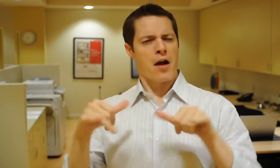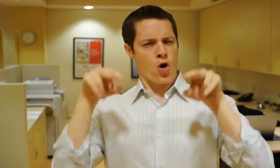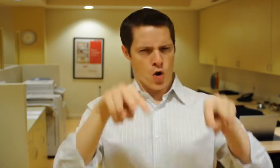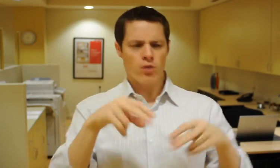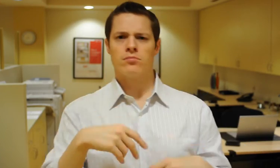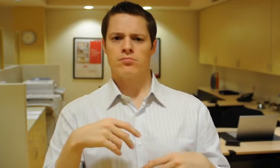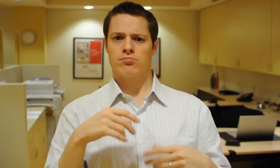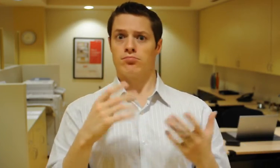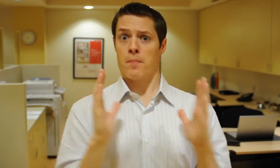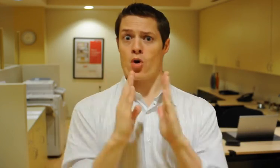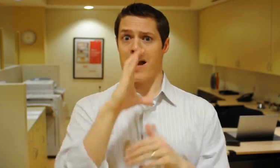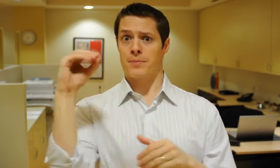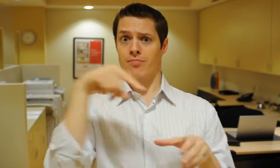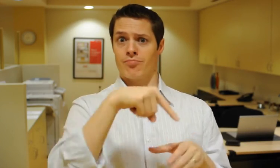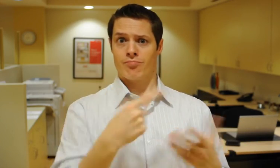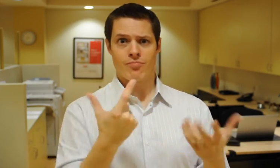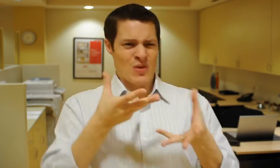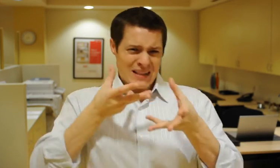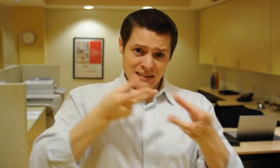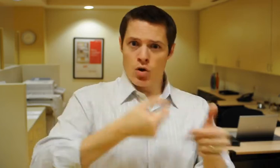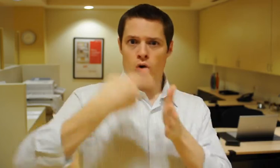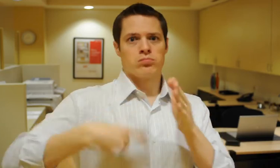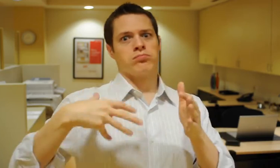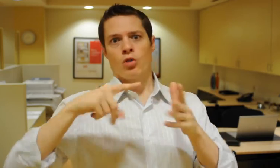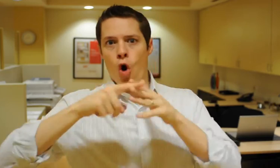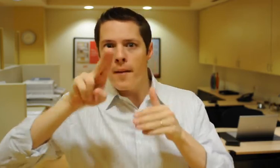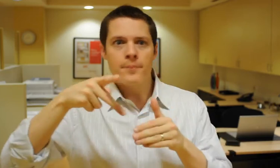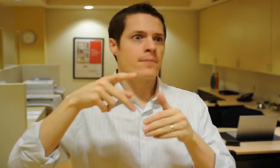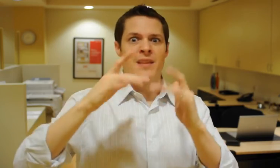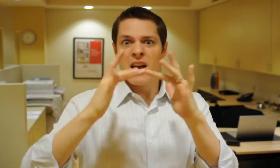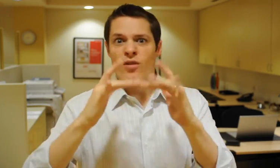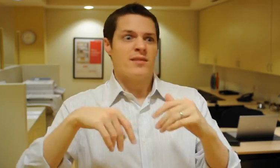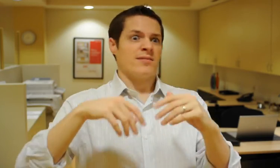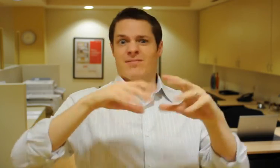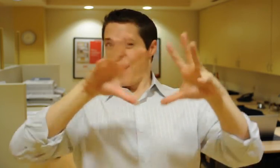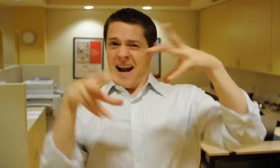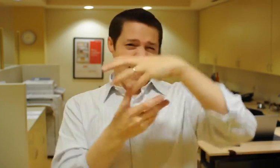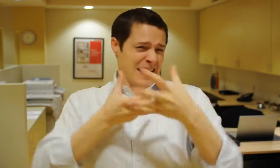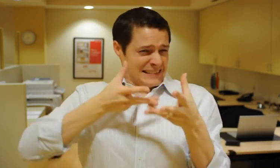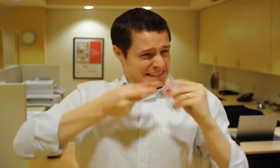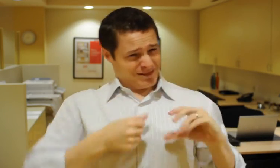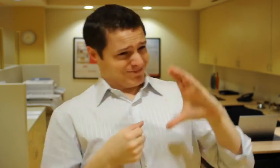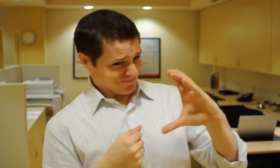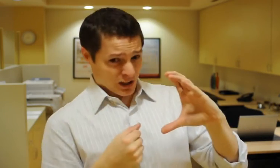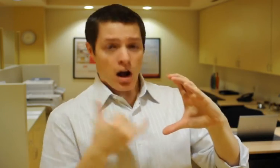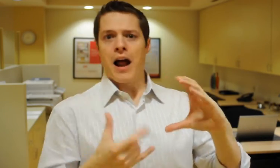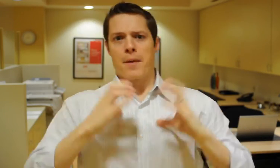So, look at smaller companies that deal with higher initial expenses…